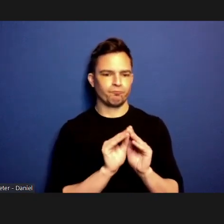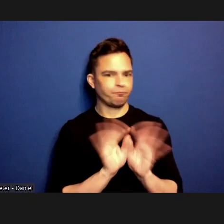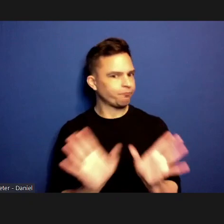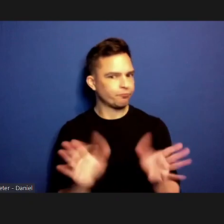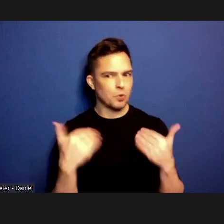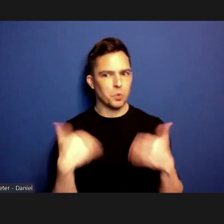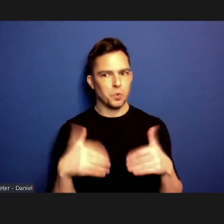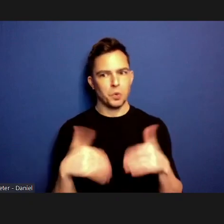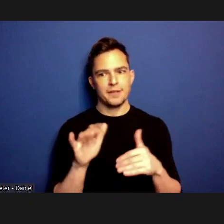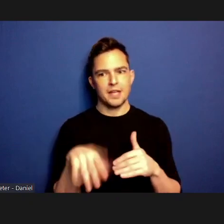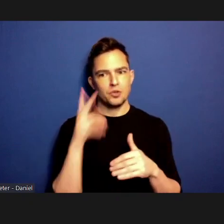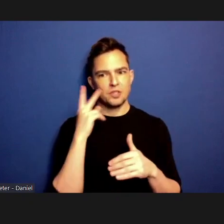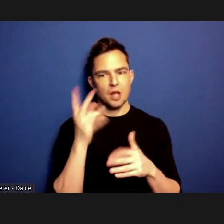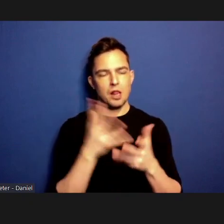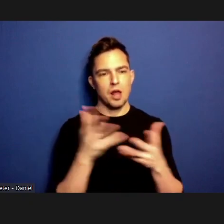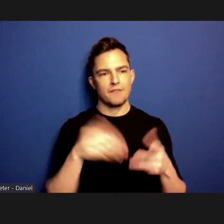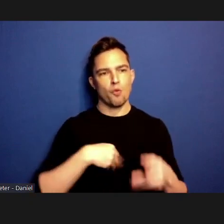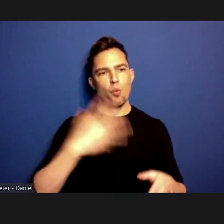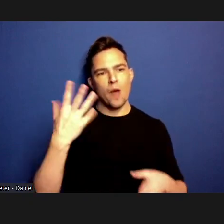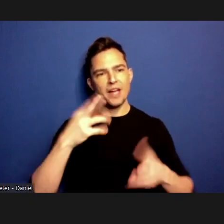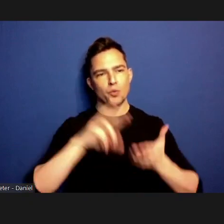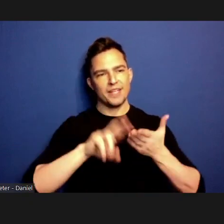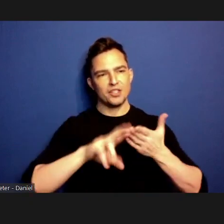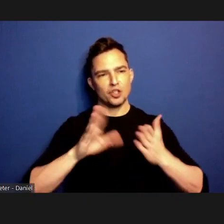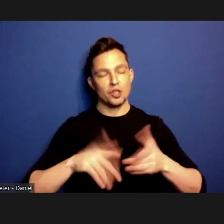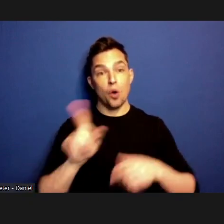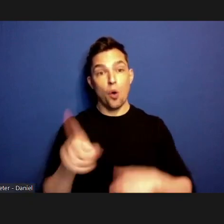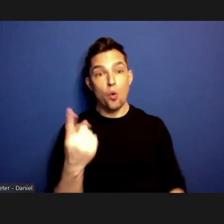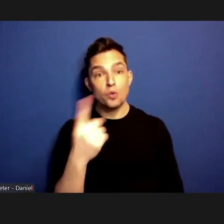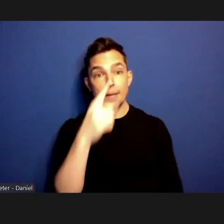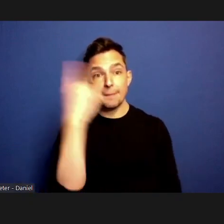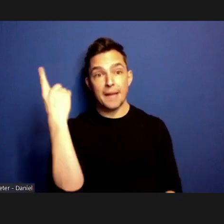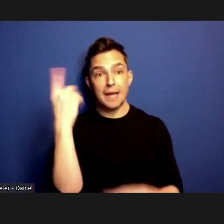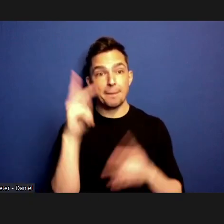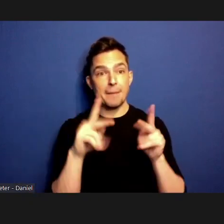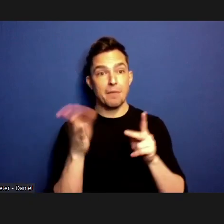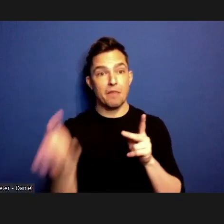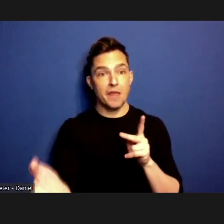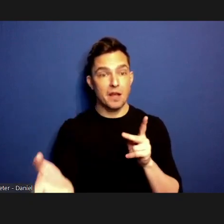that you saw a lot of white researchers, the only black people there other than us as independent